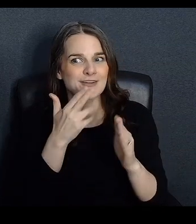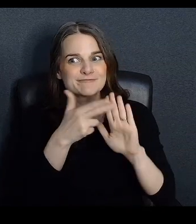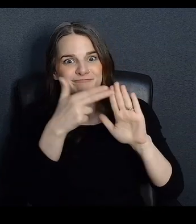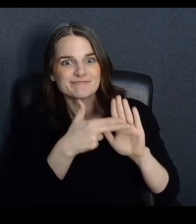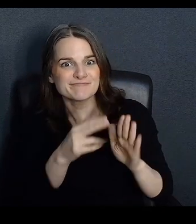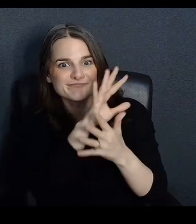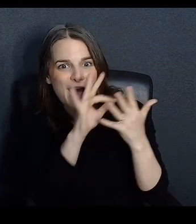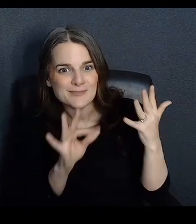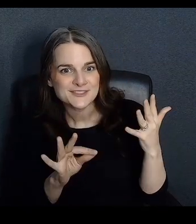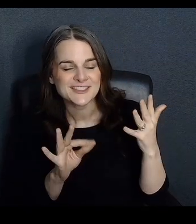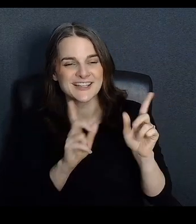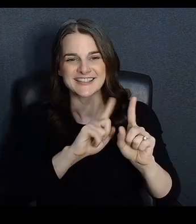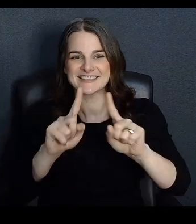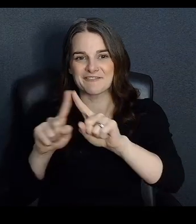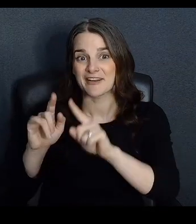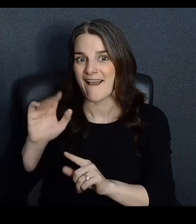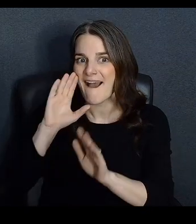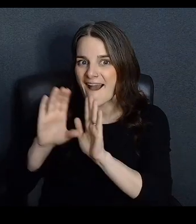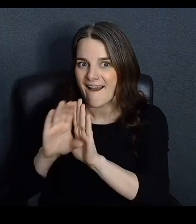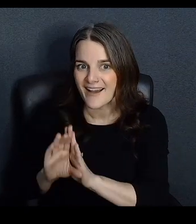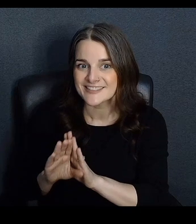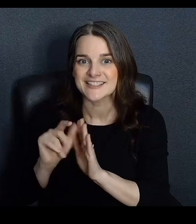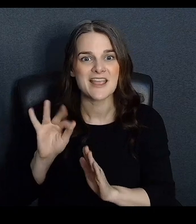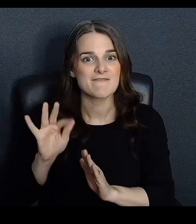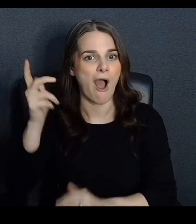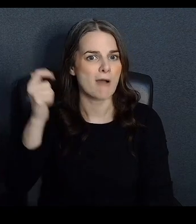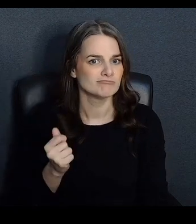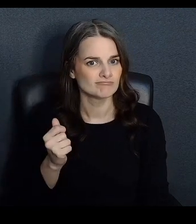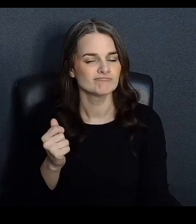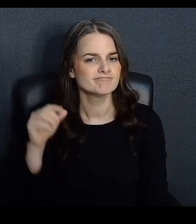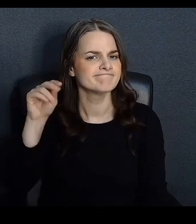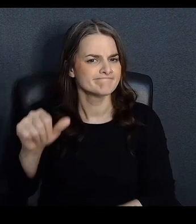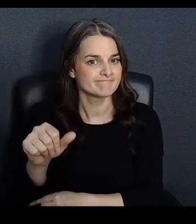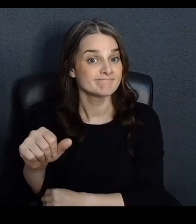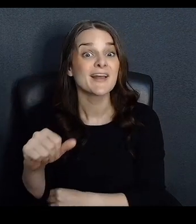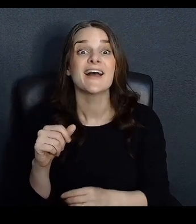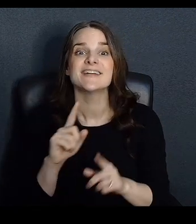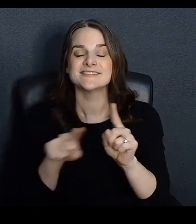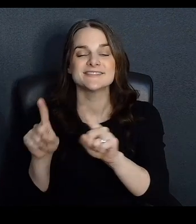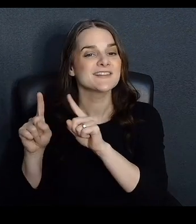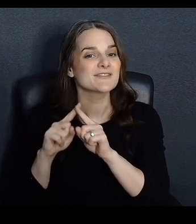or different icons if you subscribe, and using different integration features to import calendars and reminders